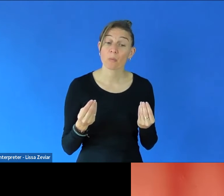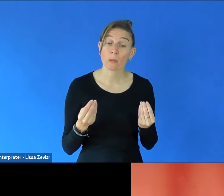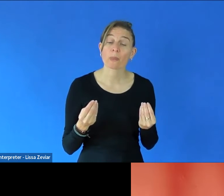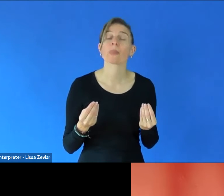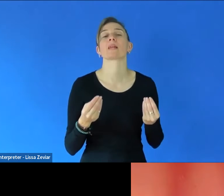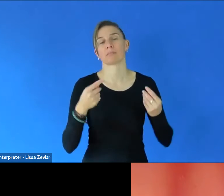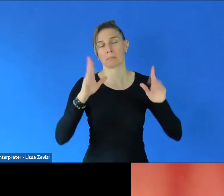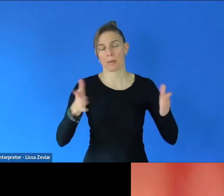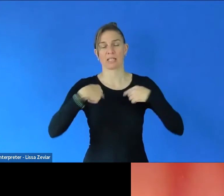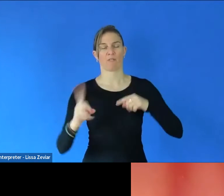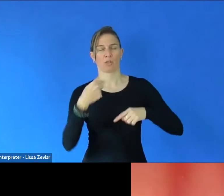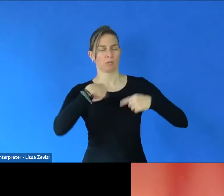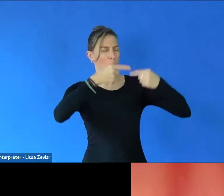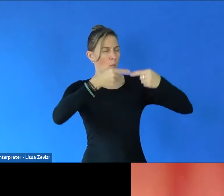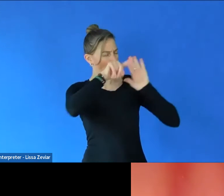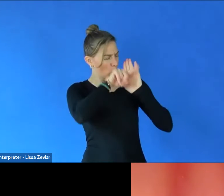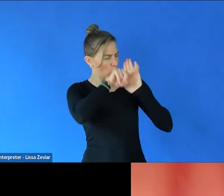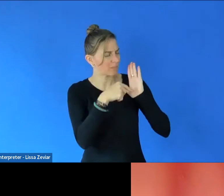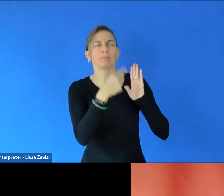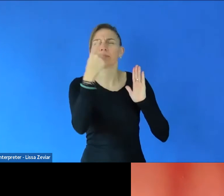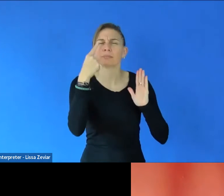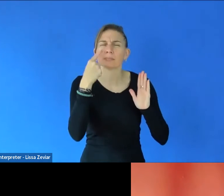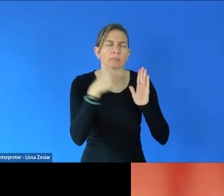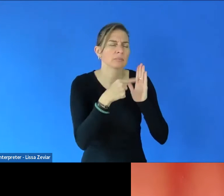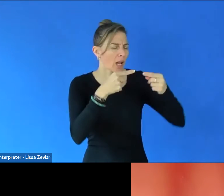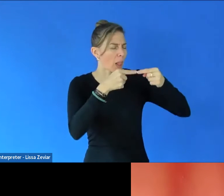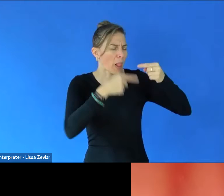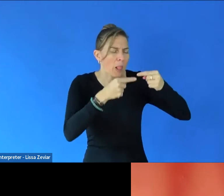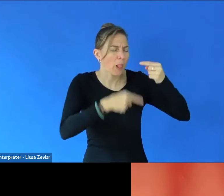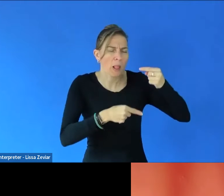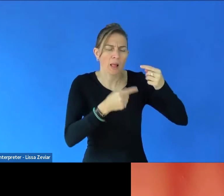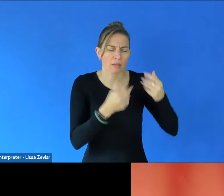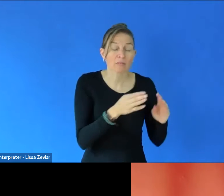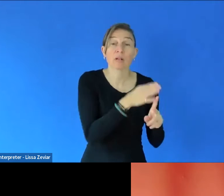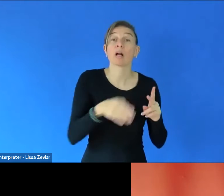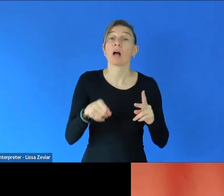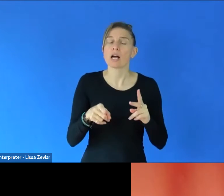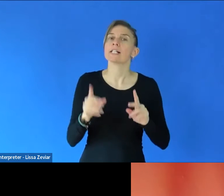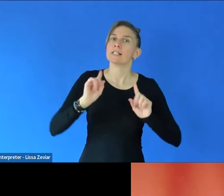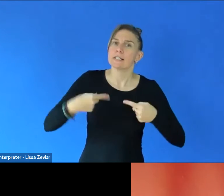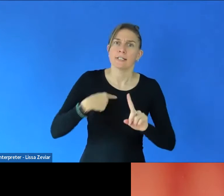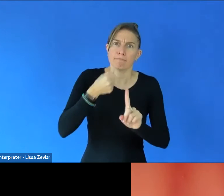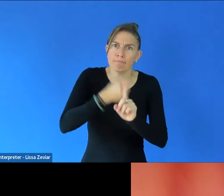and also the advocacy level to change those policies, to create a new one if necessary.